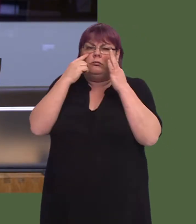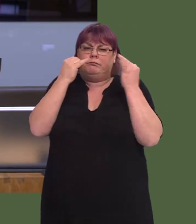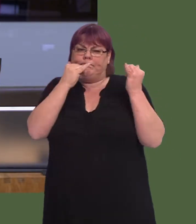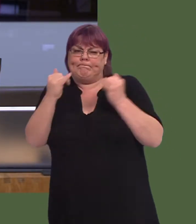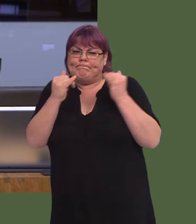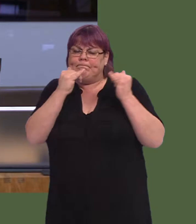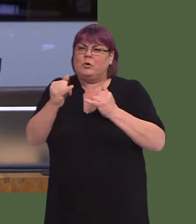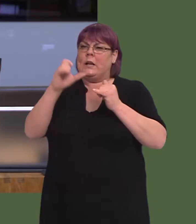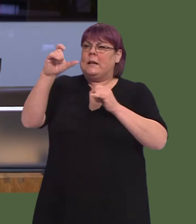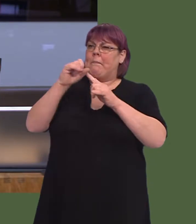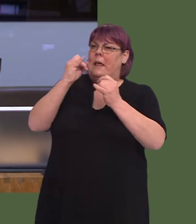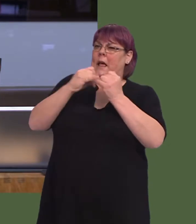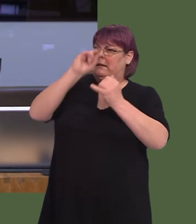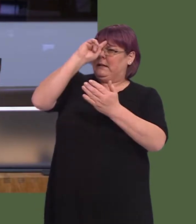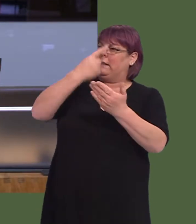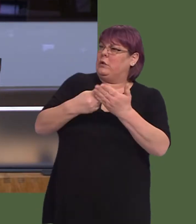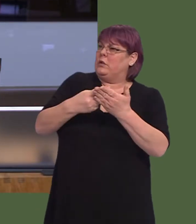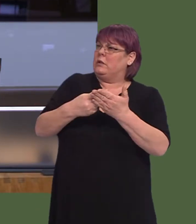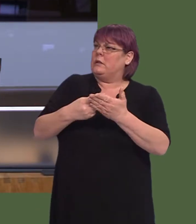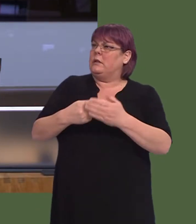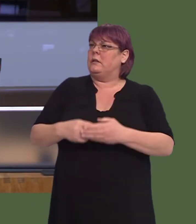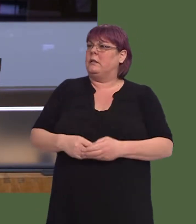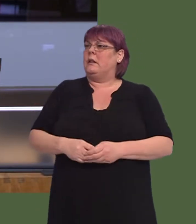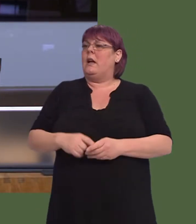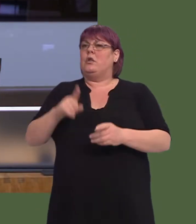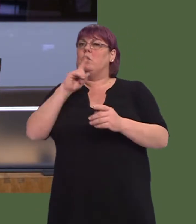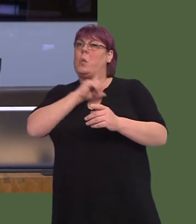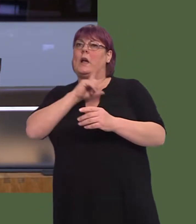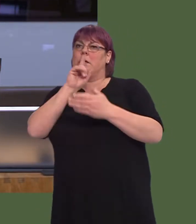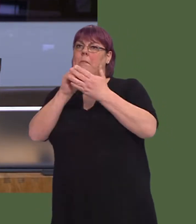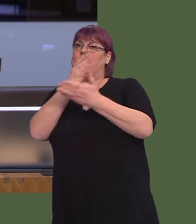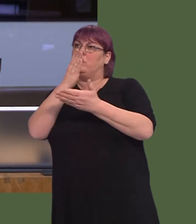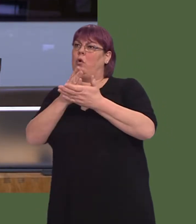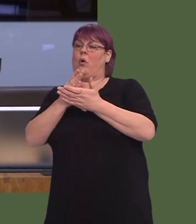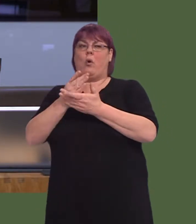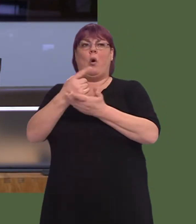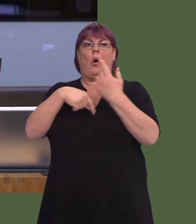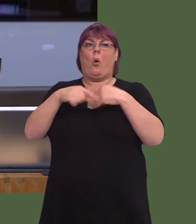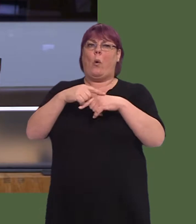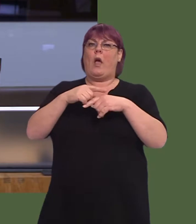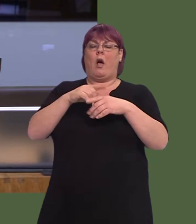of the CPS, and of the police, in order to ensure that we are doing justice as well as